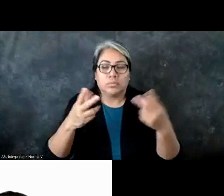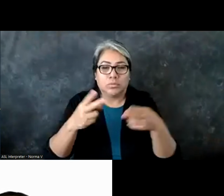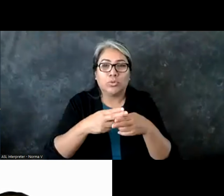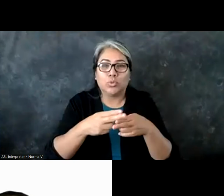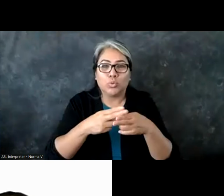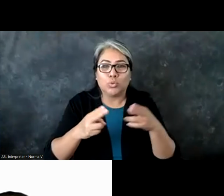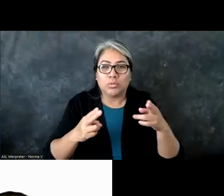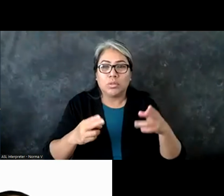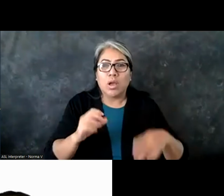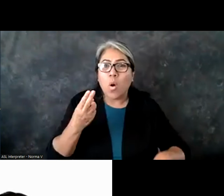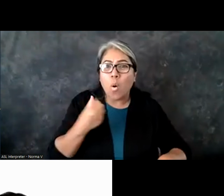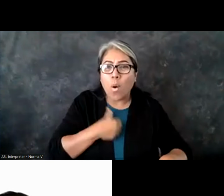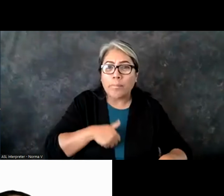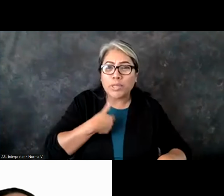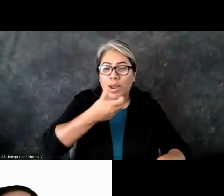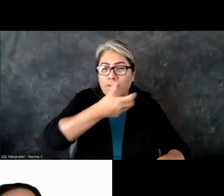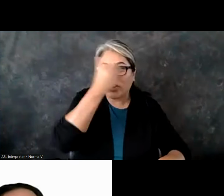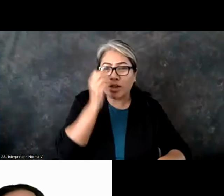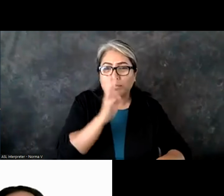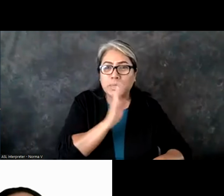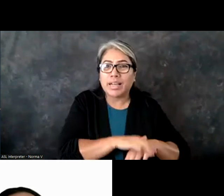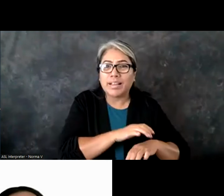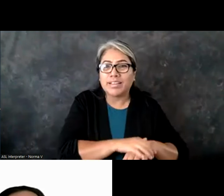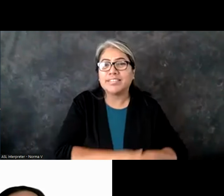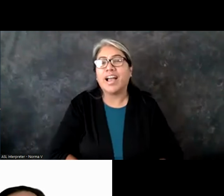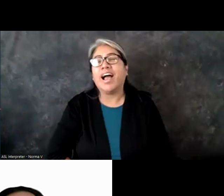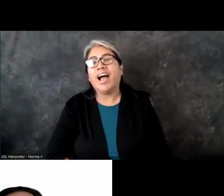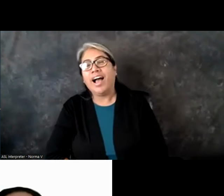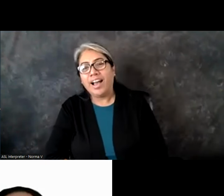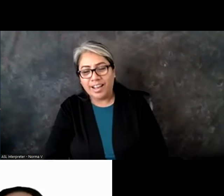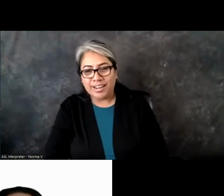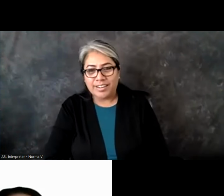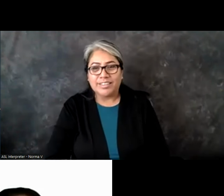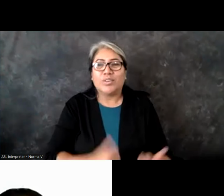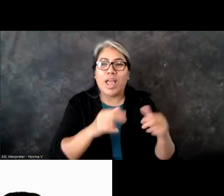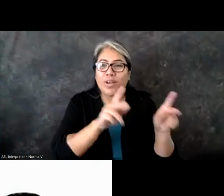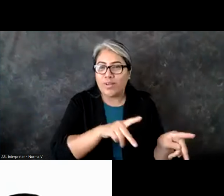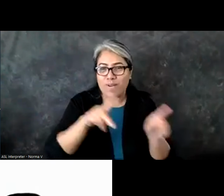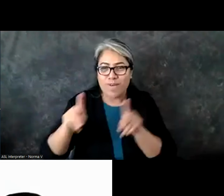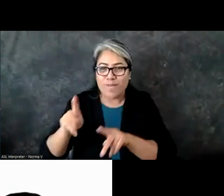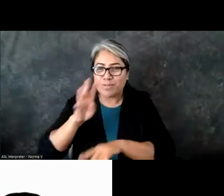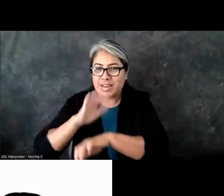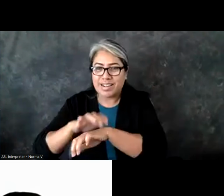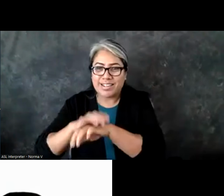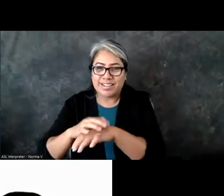in all different actions that we have